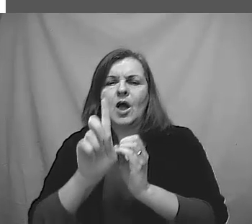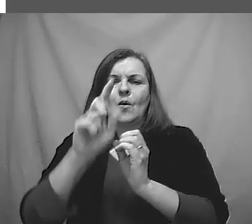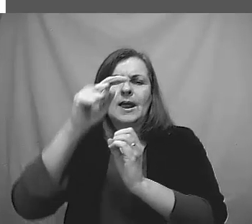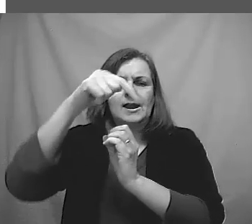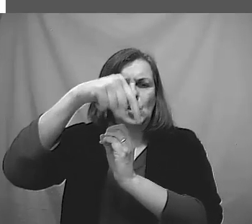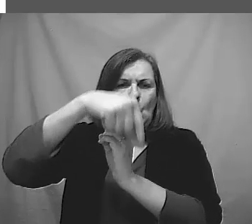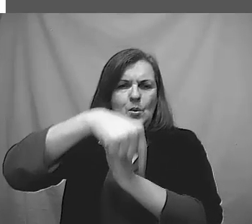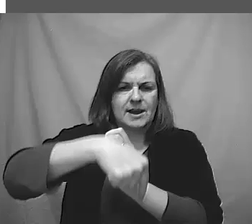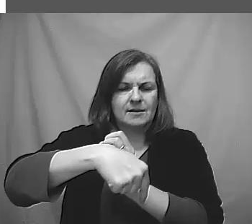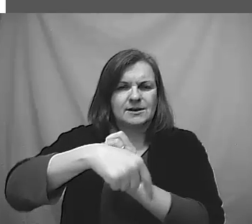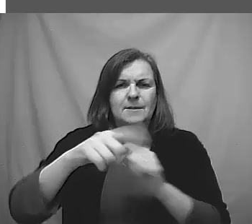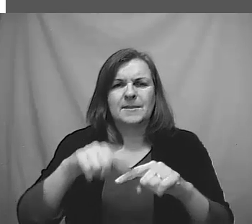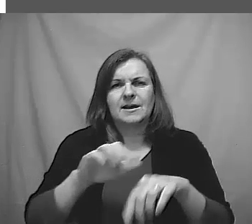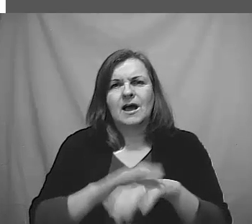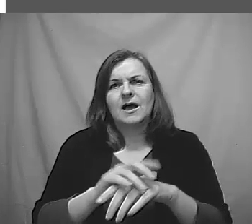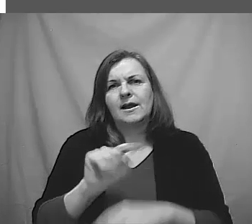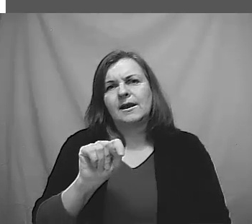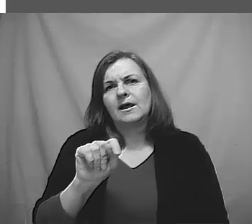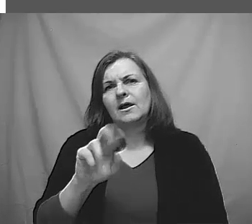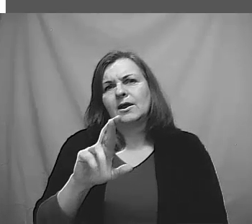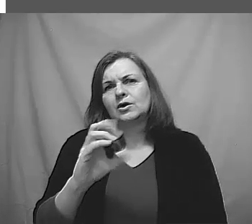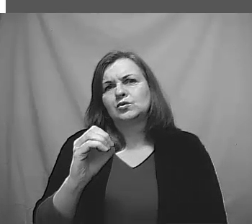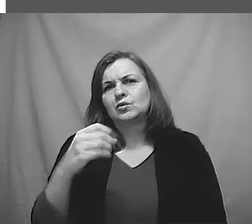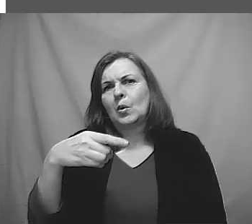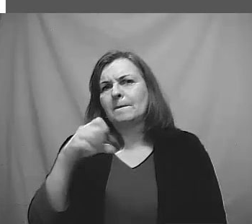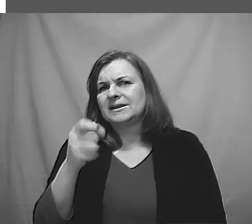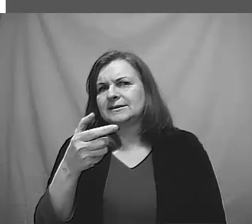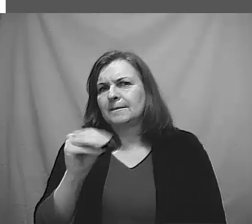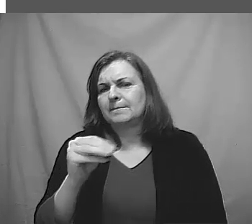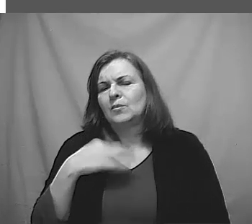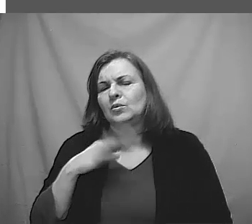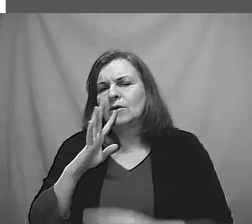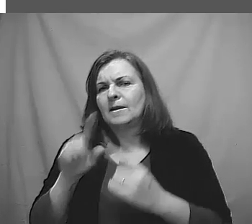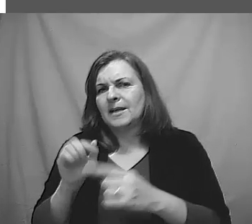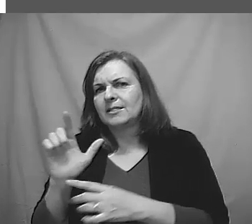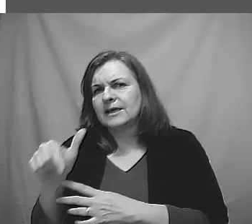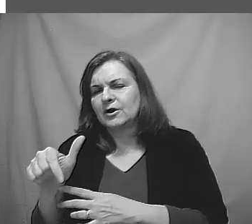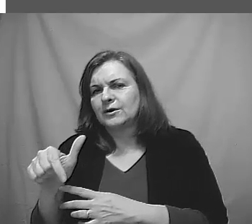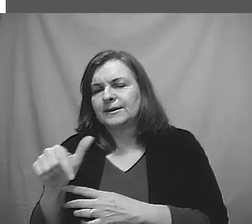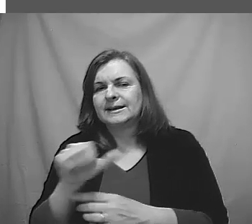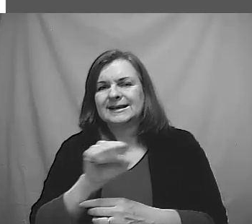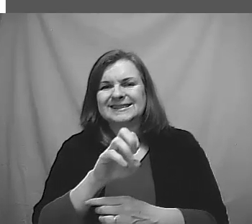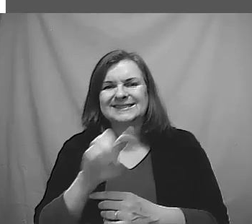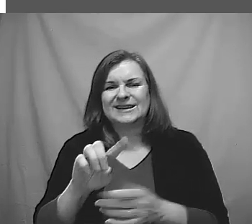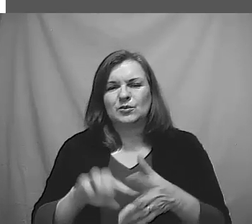based on a type of tropism that we will talk about later [plant hormones] this seed will start to germinate